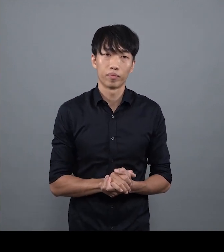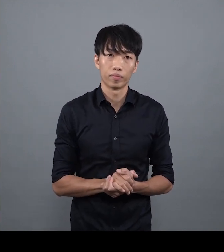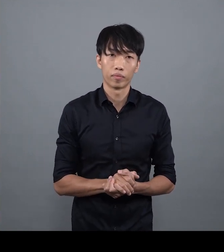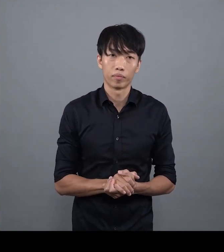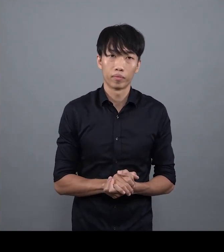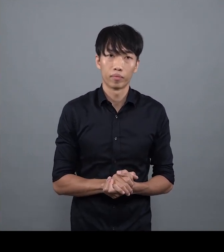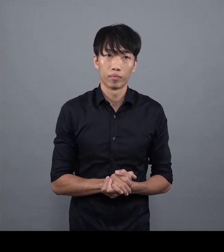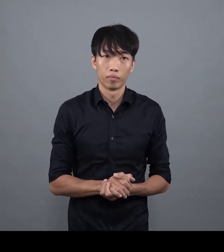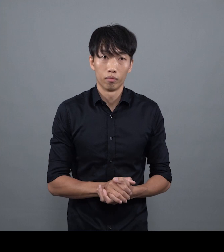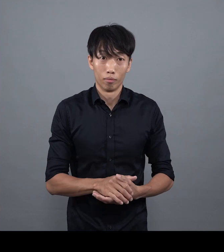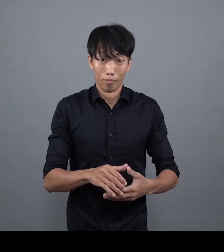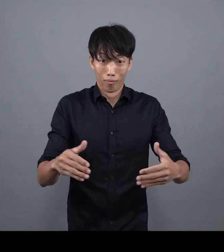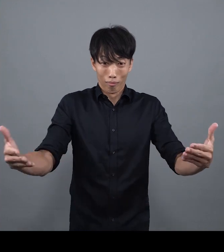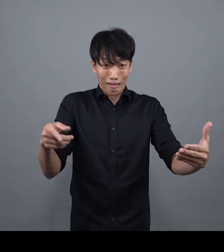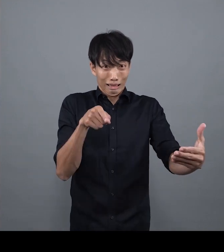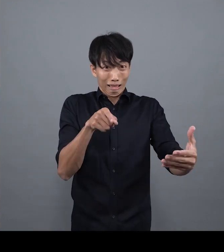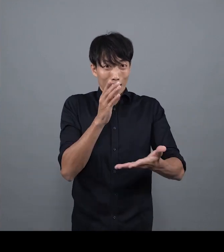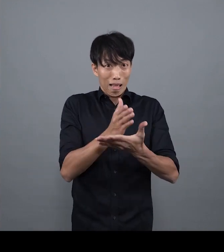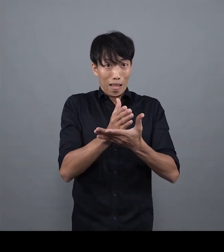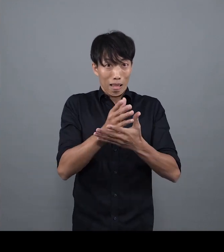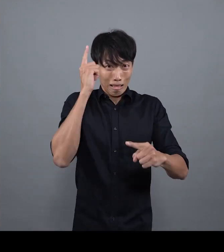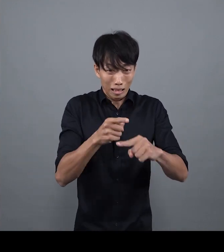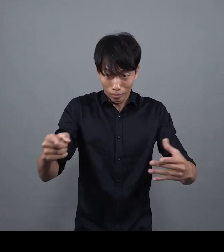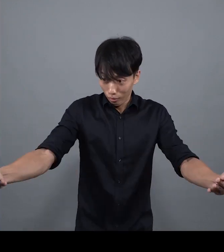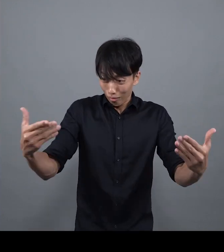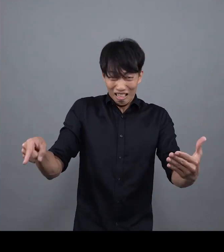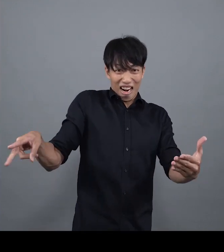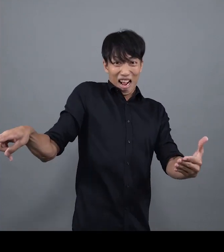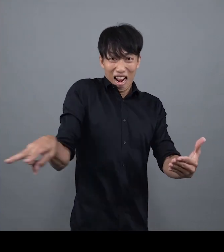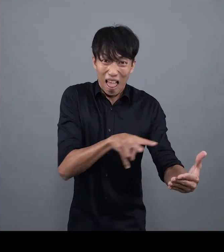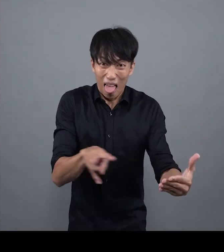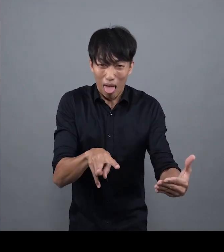It’s precisely in this difference, when contrasted against a context of extreme similarity,